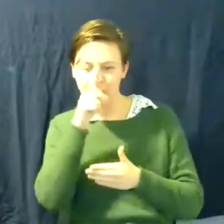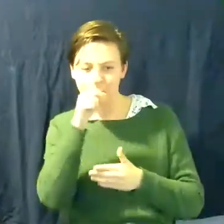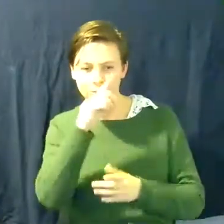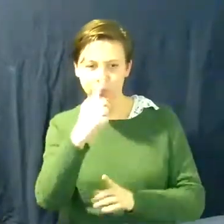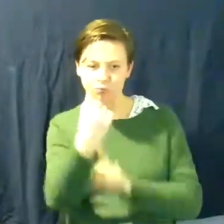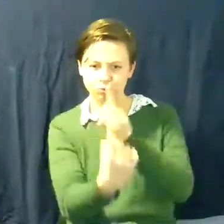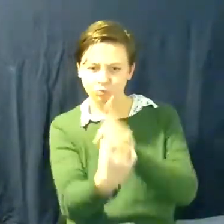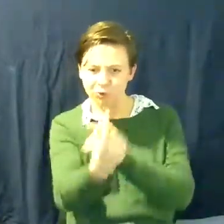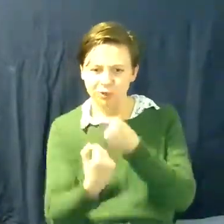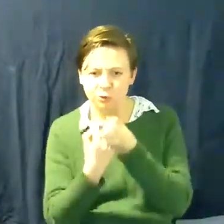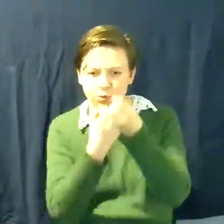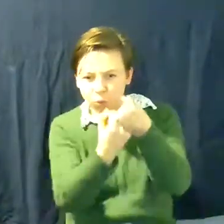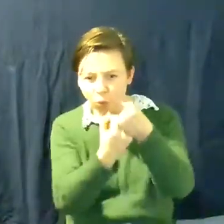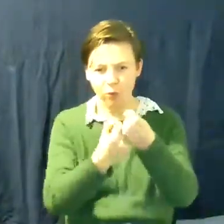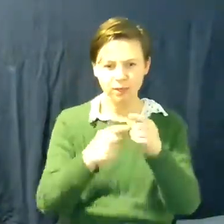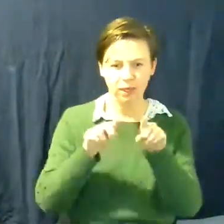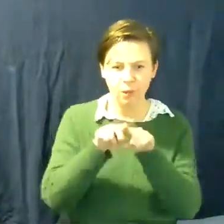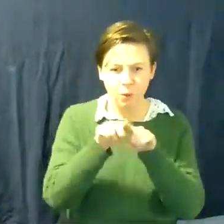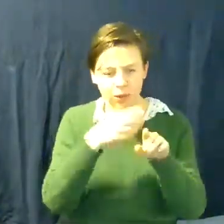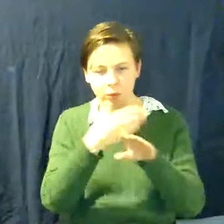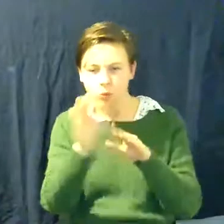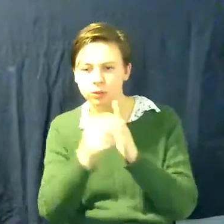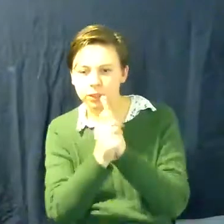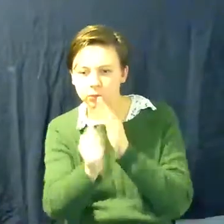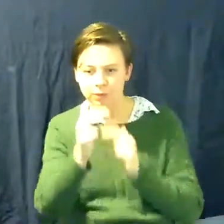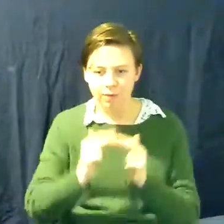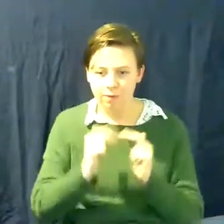deafblind AustraliDeafblind Australia, but it is a really good opportunity to